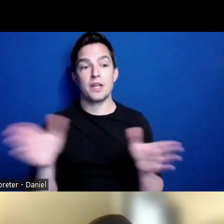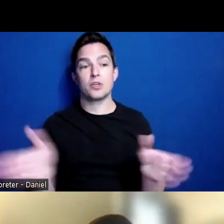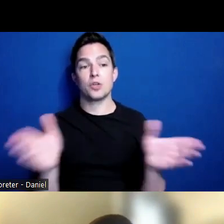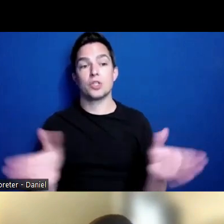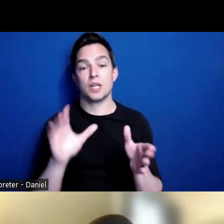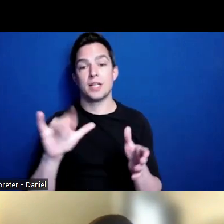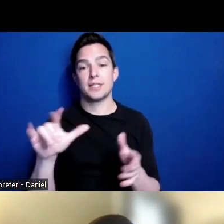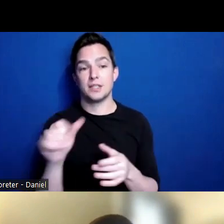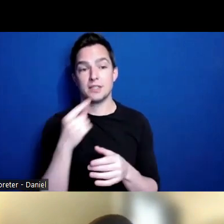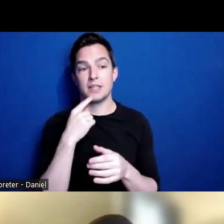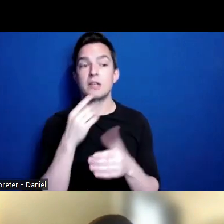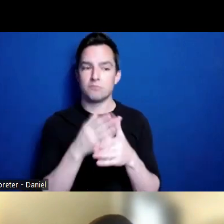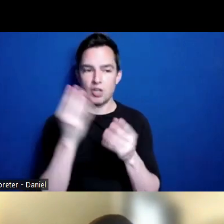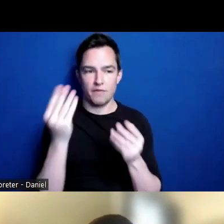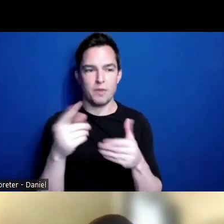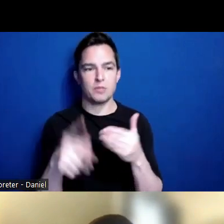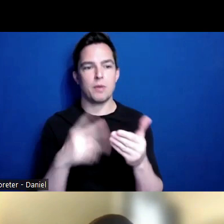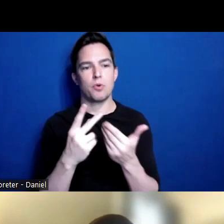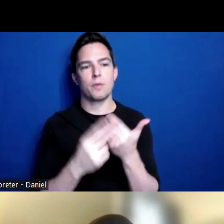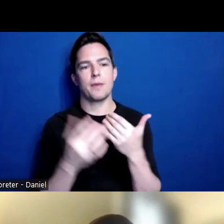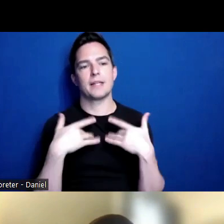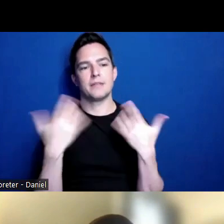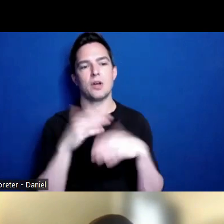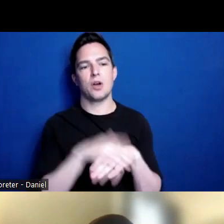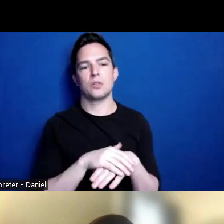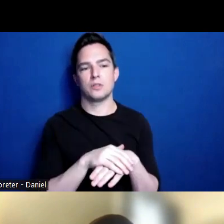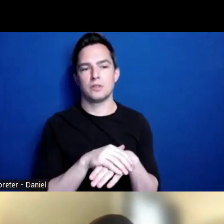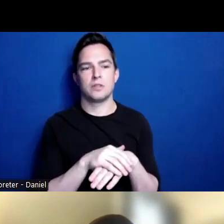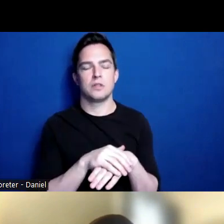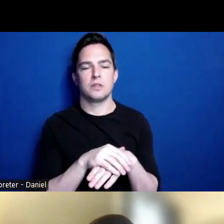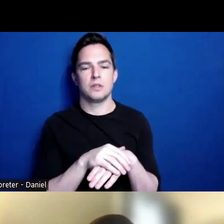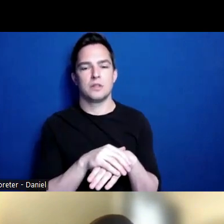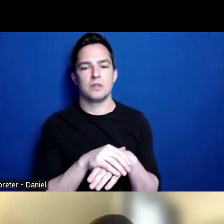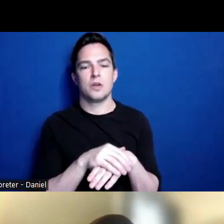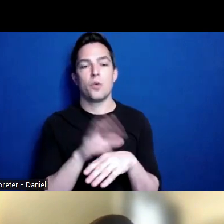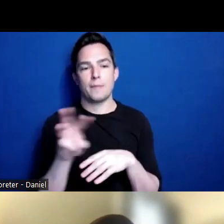to share information about programs and activities not just on their own websites but through social